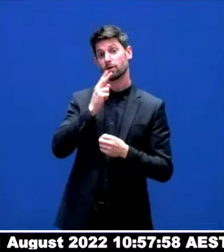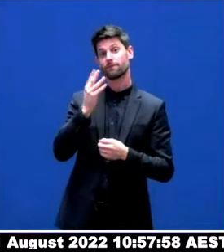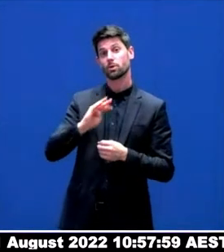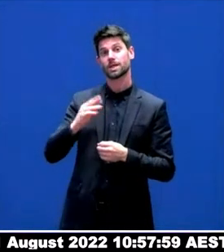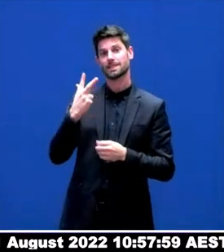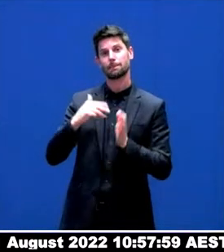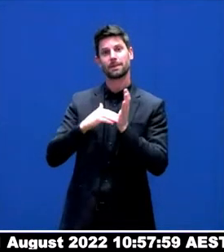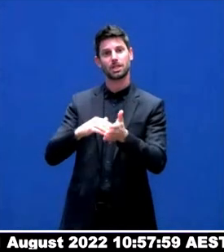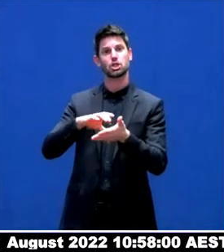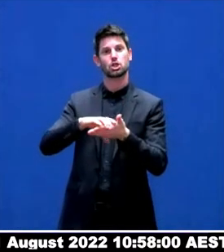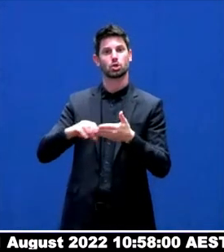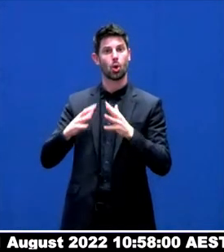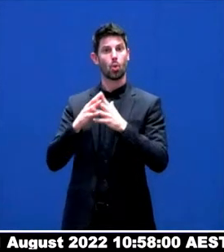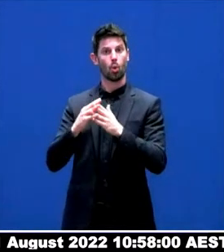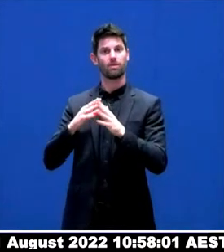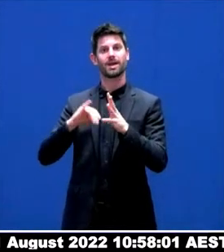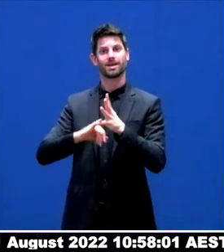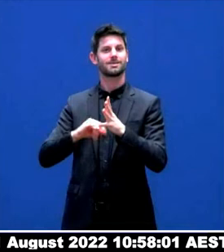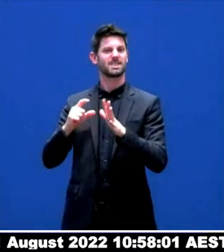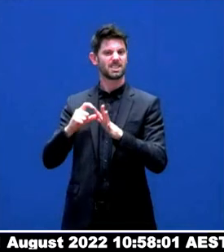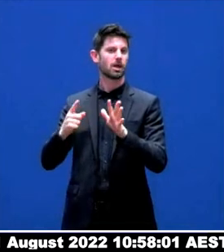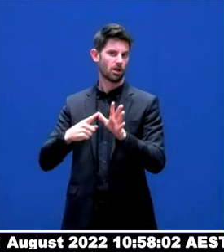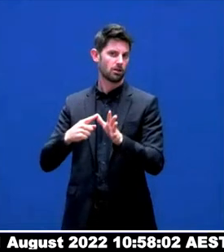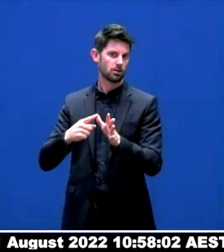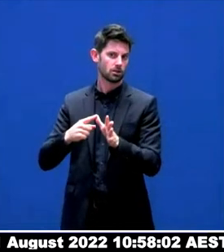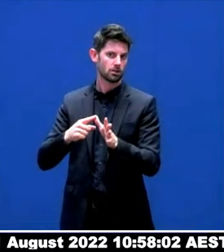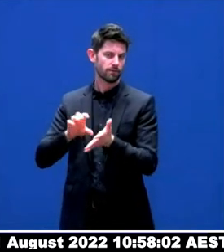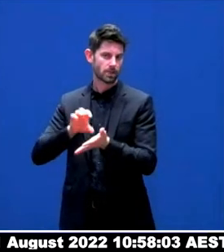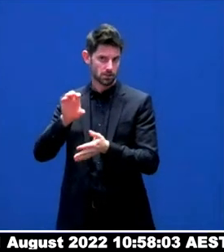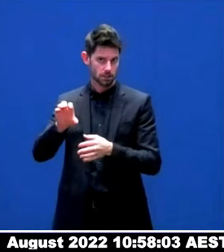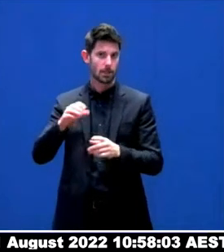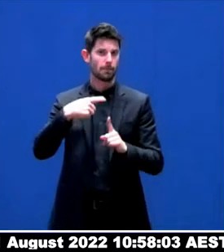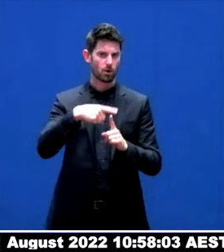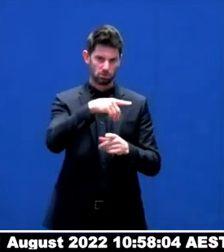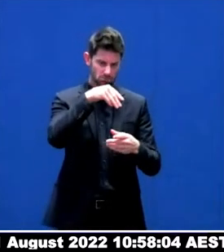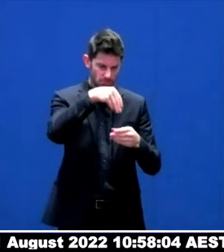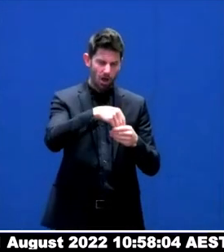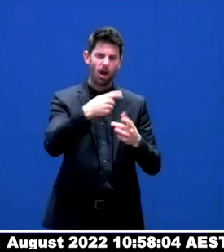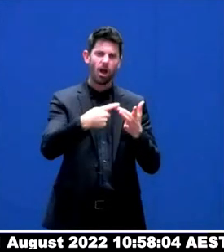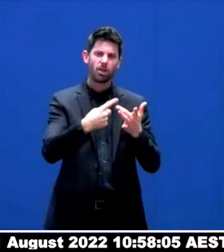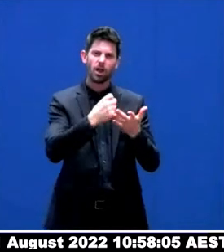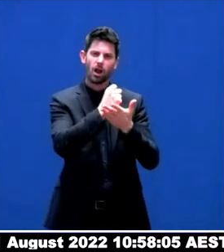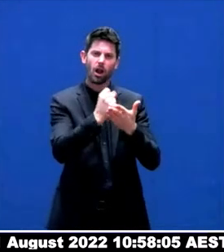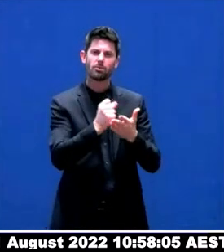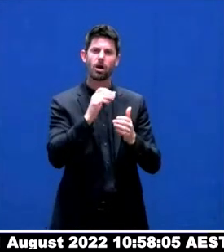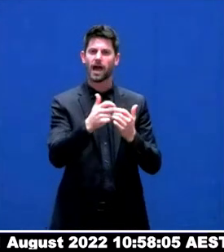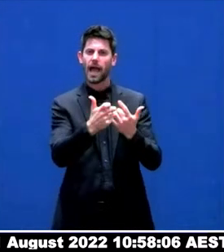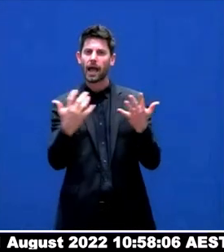SDA funding." And then you've got some other numbers in relation to participants who have funding in